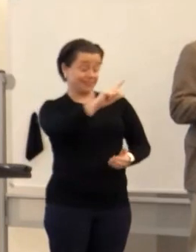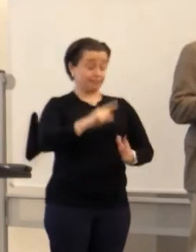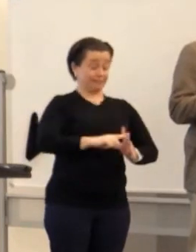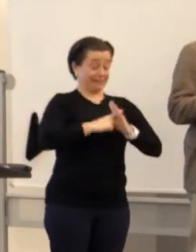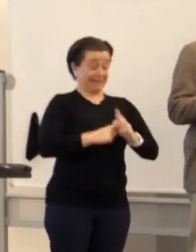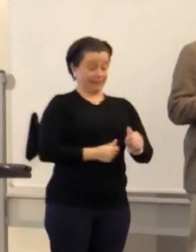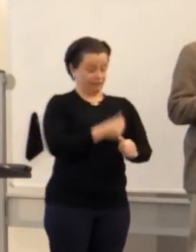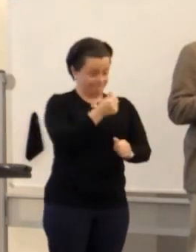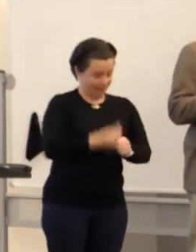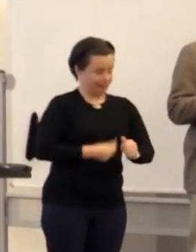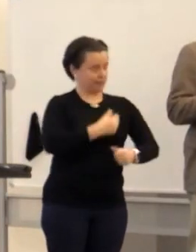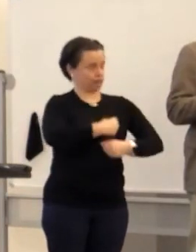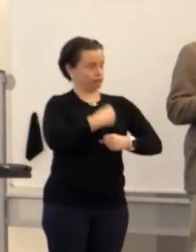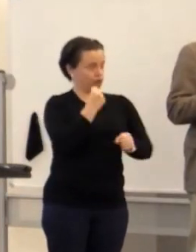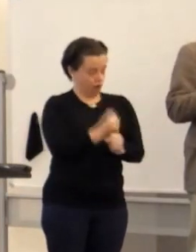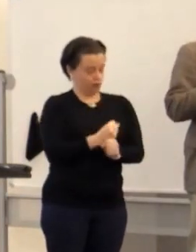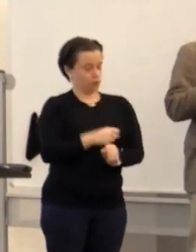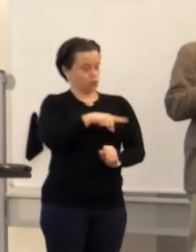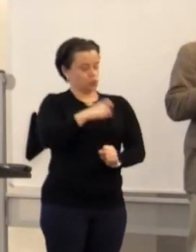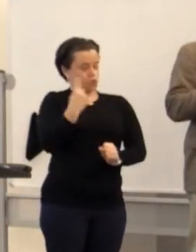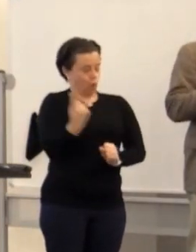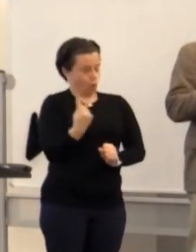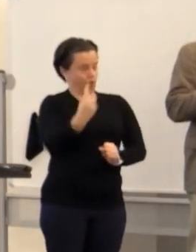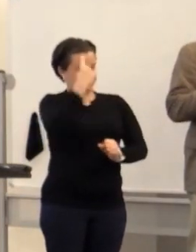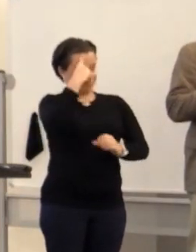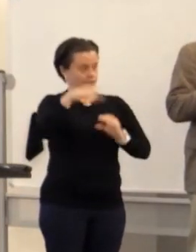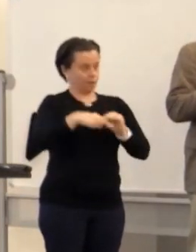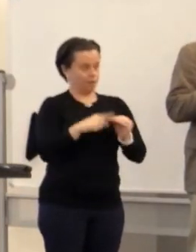For software, often multiple forms of protection